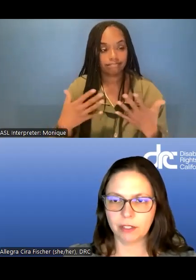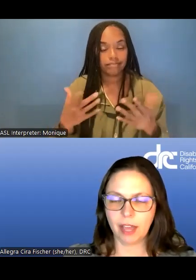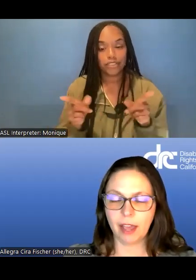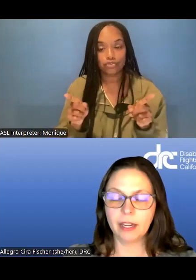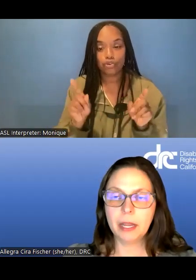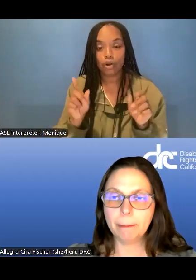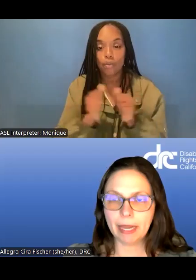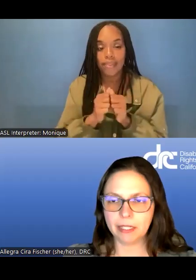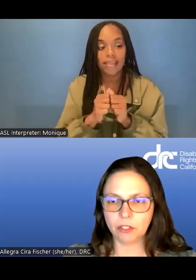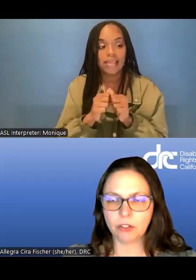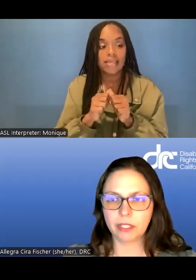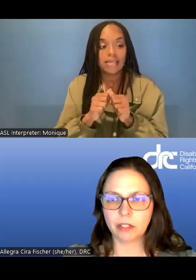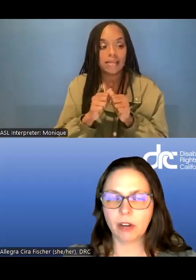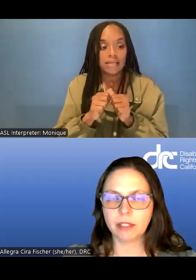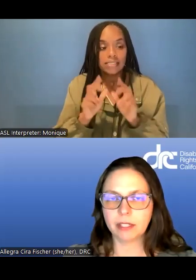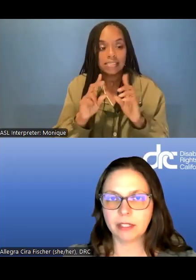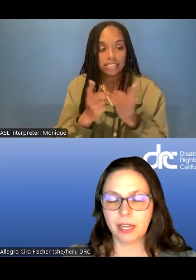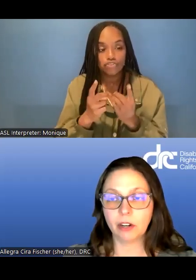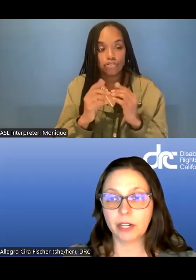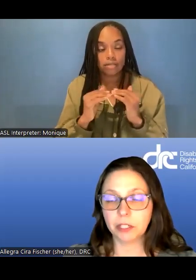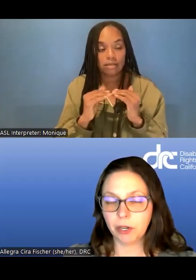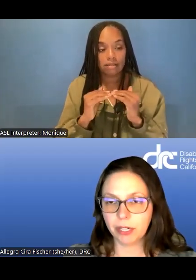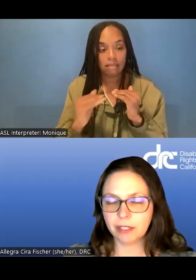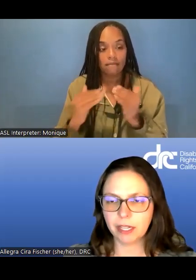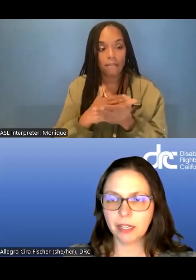that many districts across the state are experiencing.